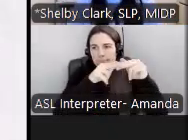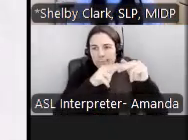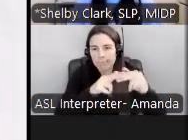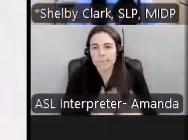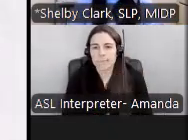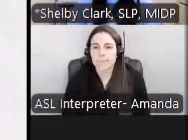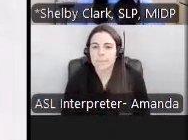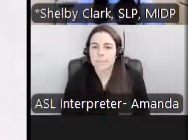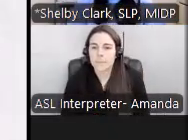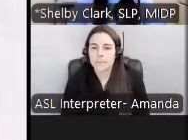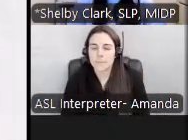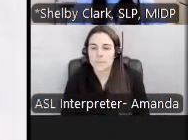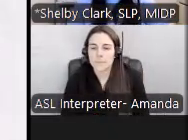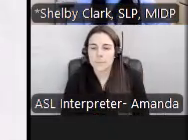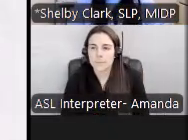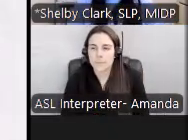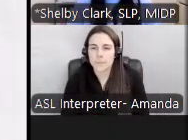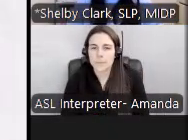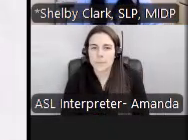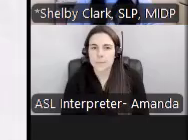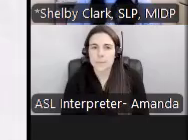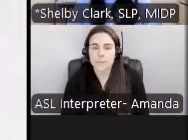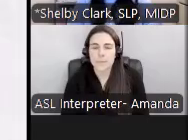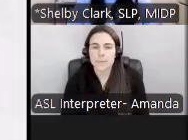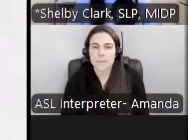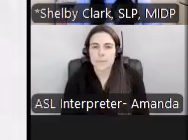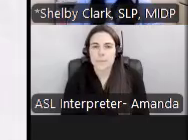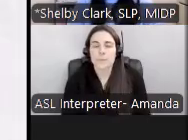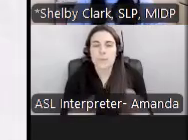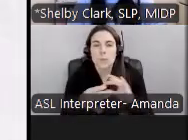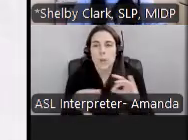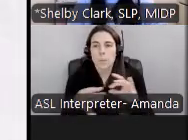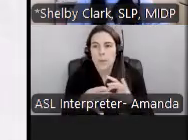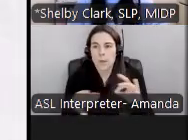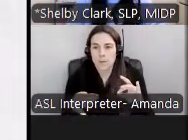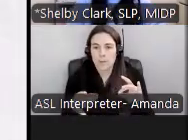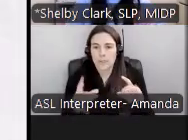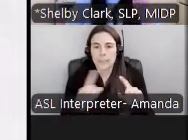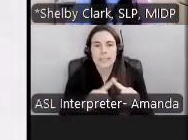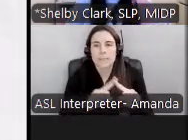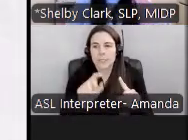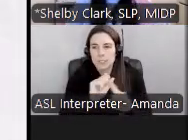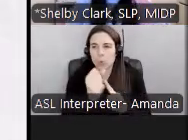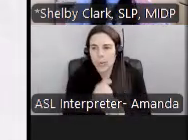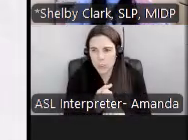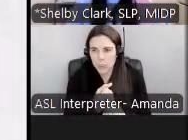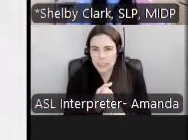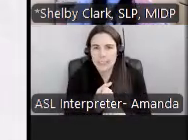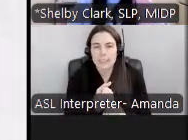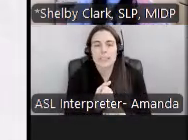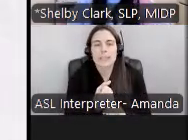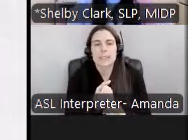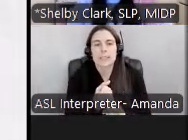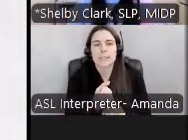Okay, so let's walk through a couple mini cases and think about them in terms of our house metaphor,